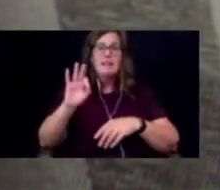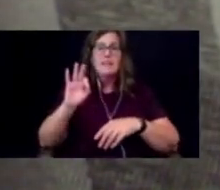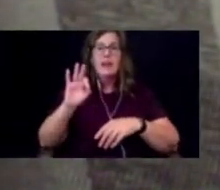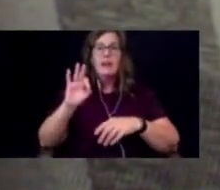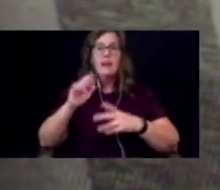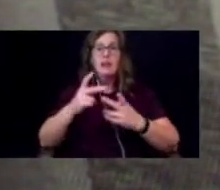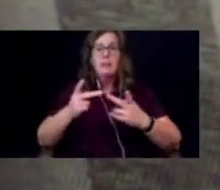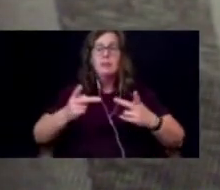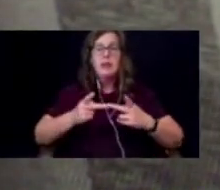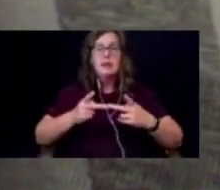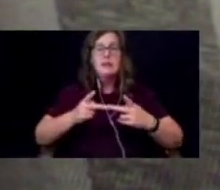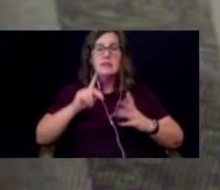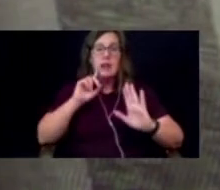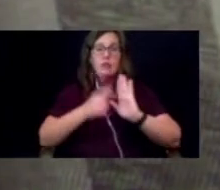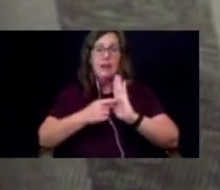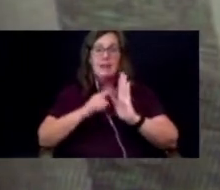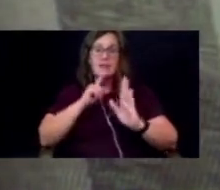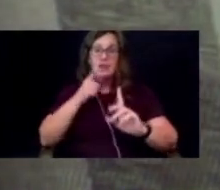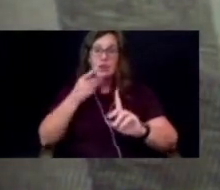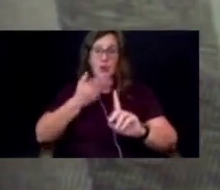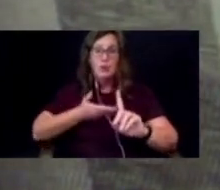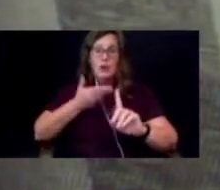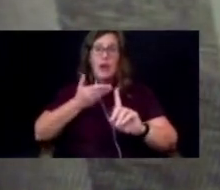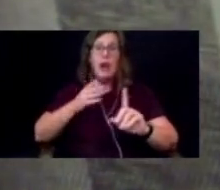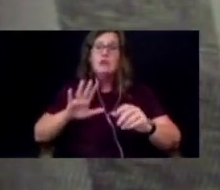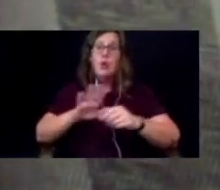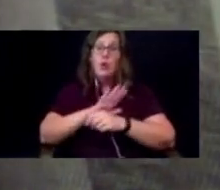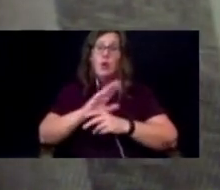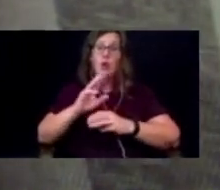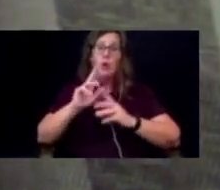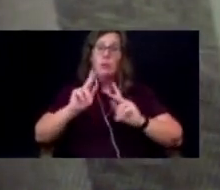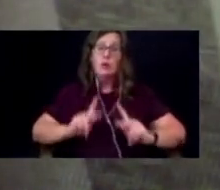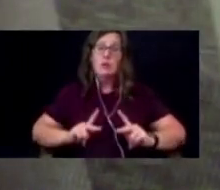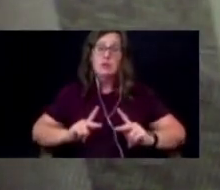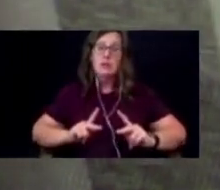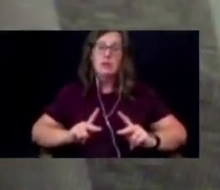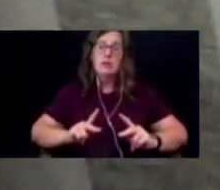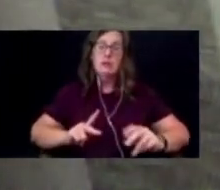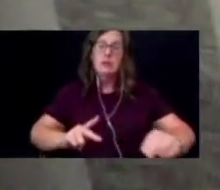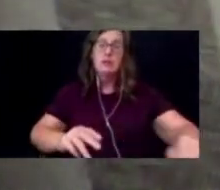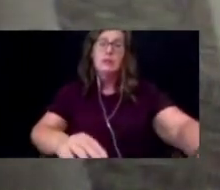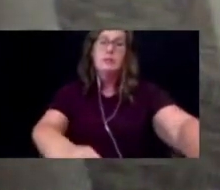recognizes you as a whole person i ended up at metropolitan community church i remember praying